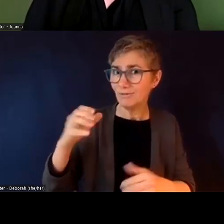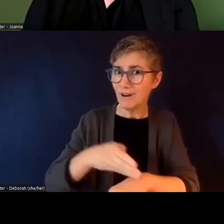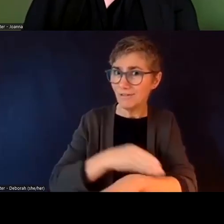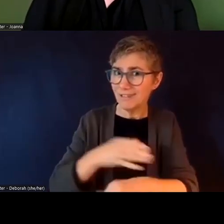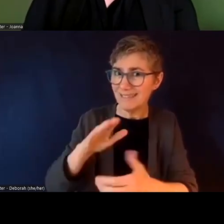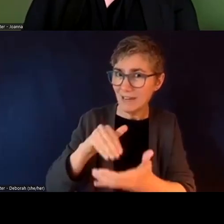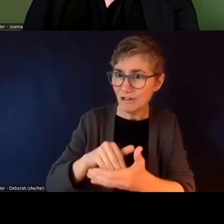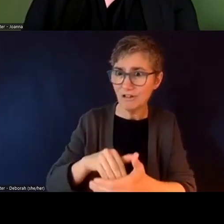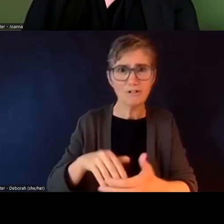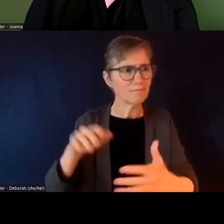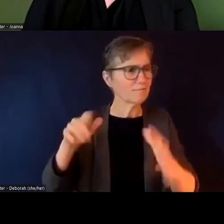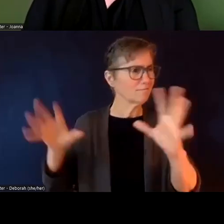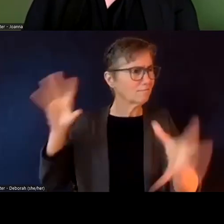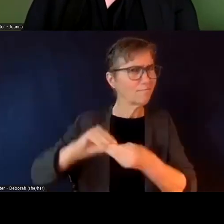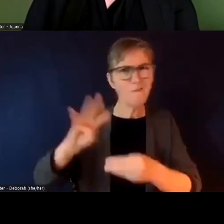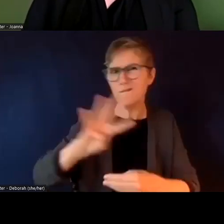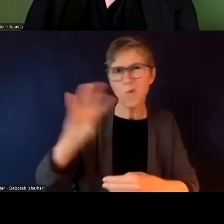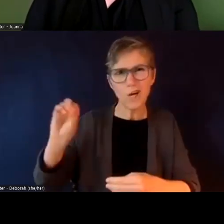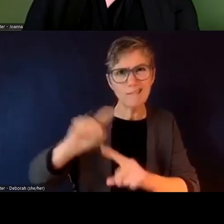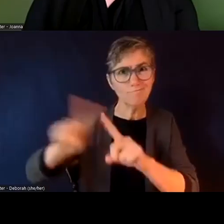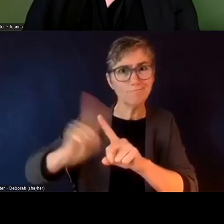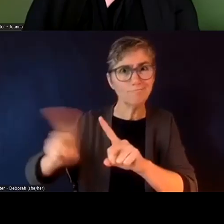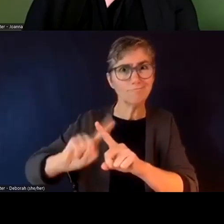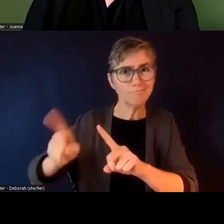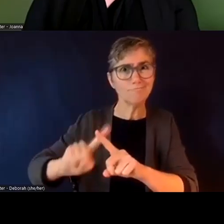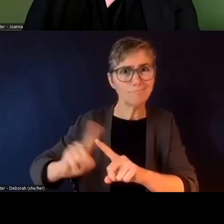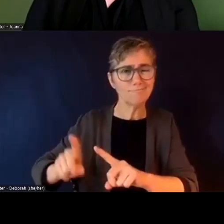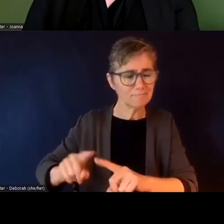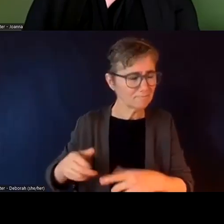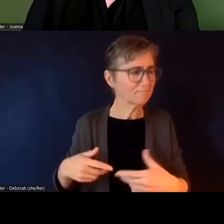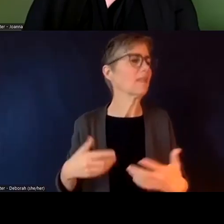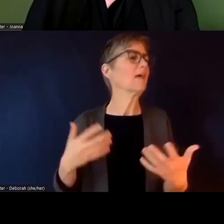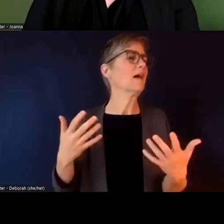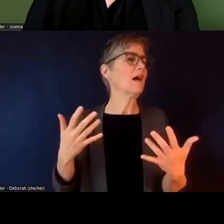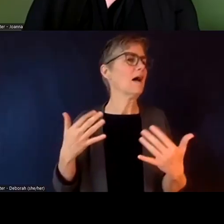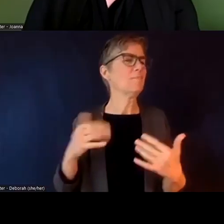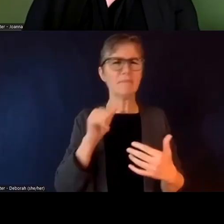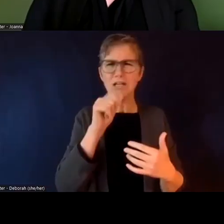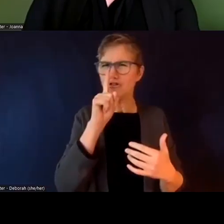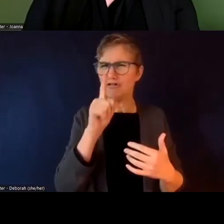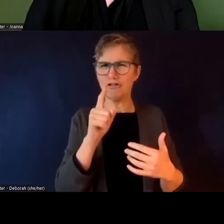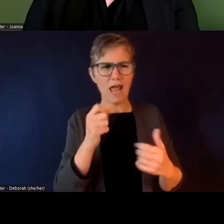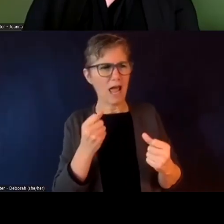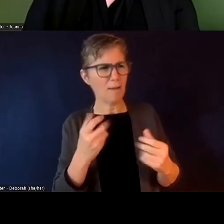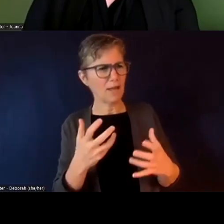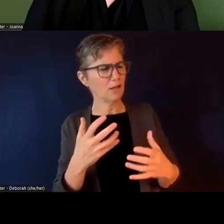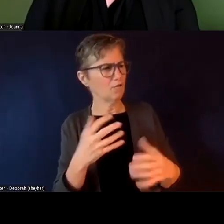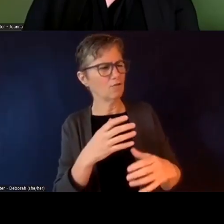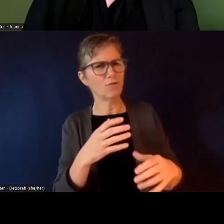About 40 now? About 40. And then I'm not sure how many of the Recovery Learning Communities there